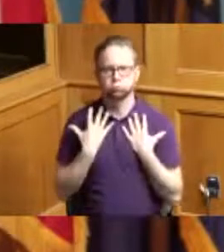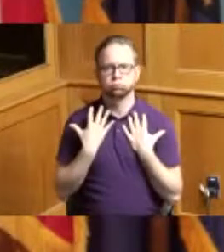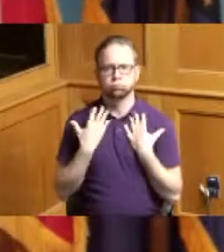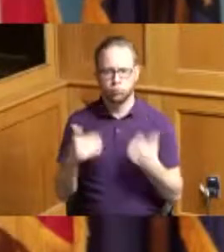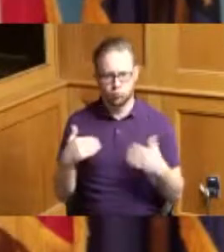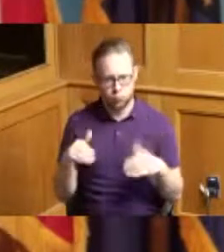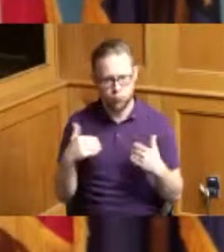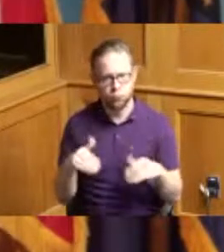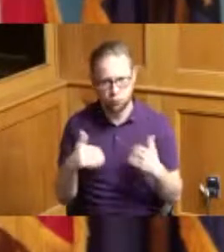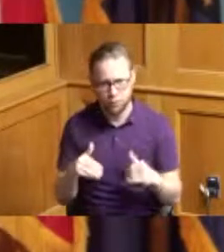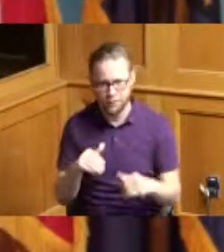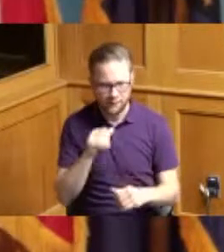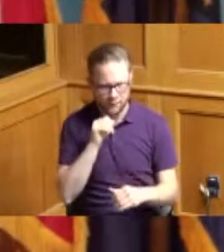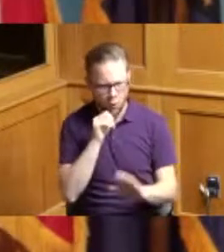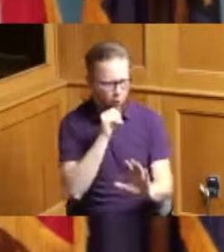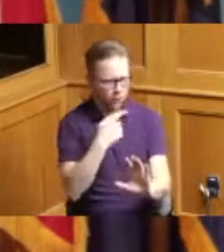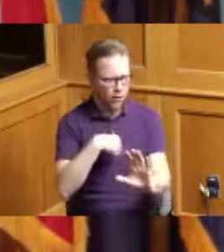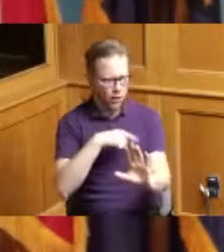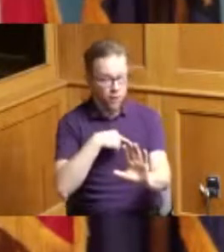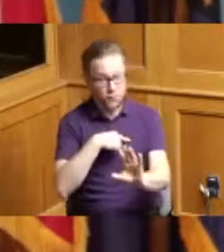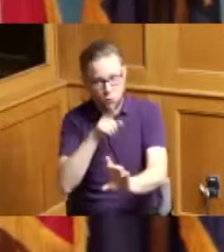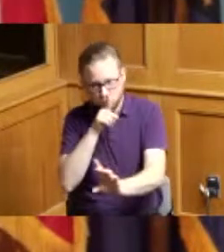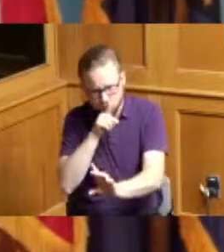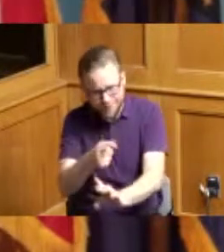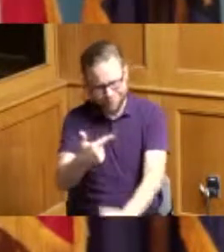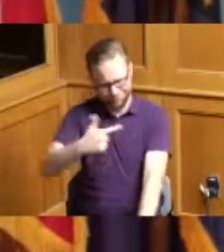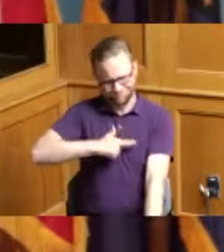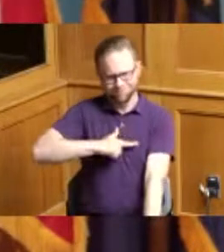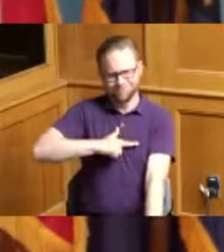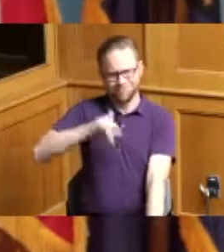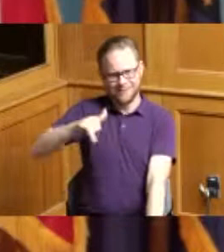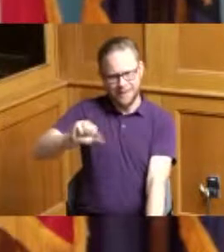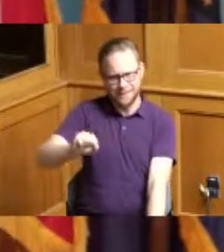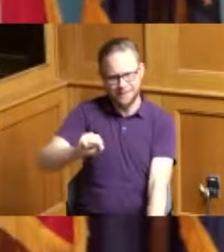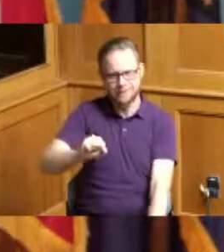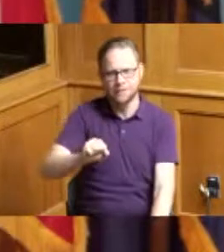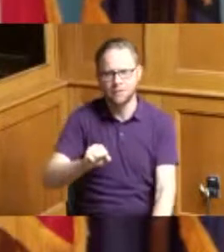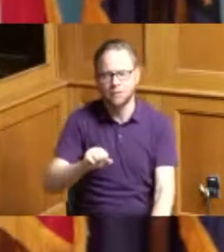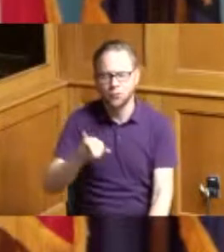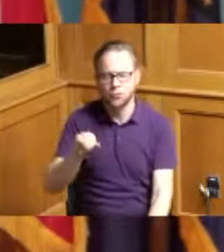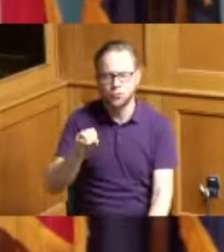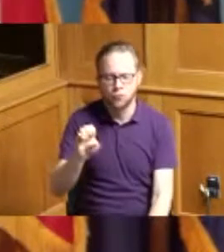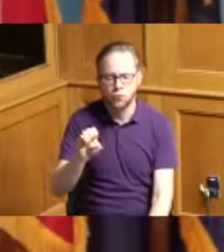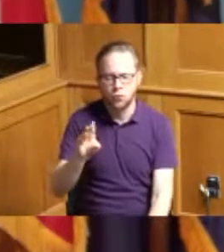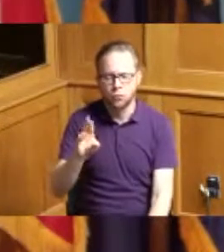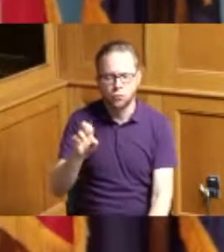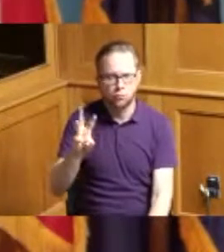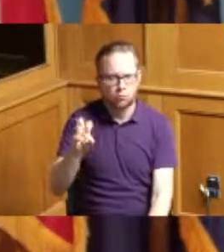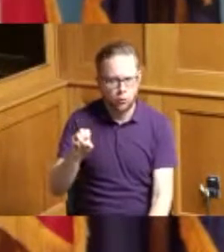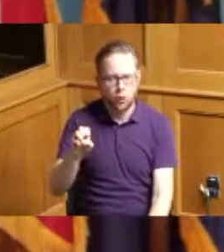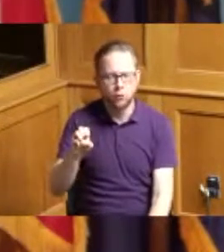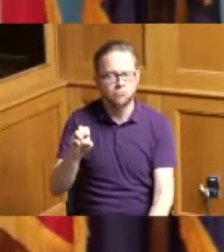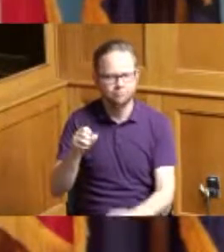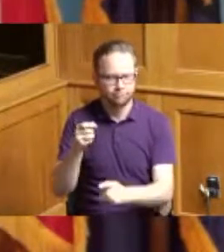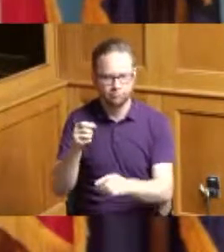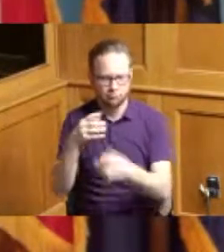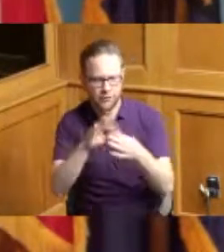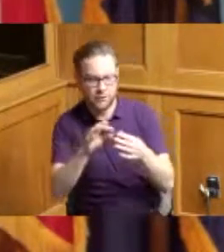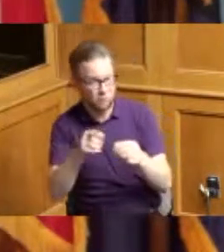it is us it is us and if and Joe Burrow said get used to this because we going big time and